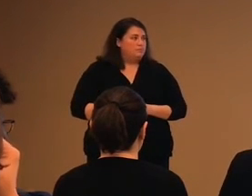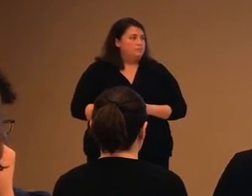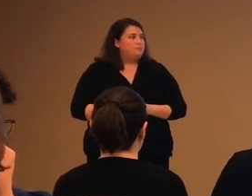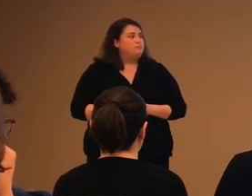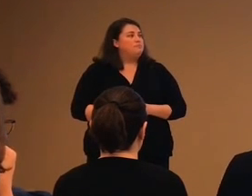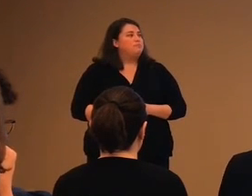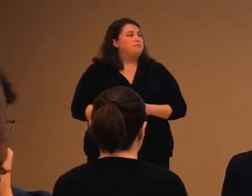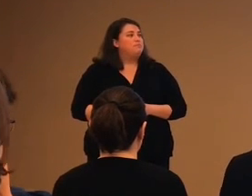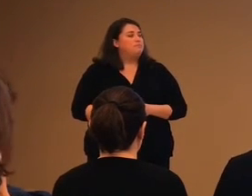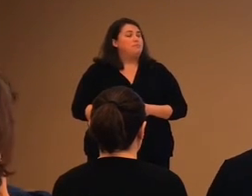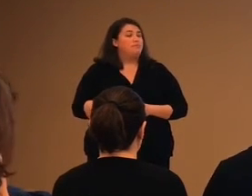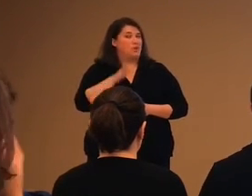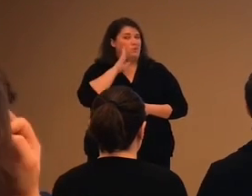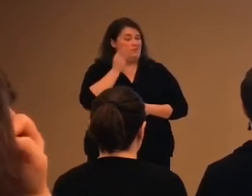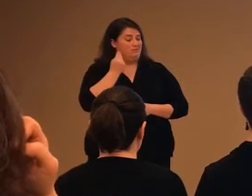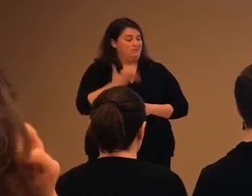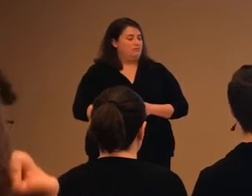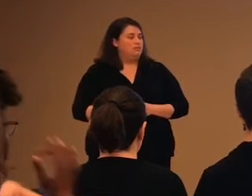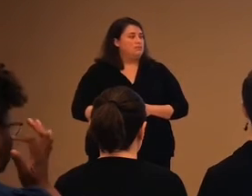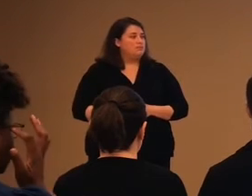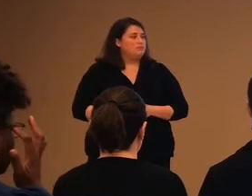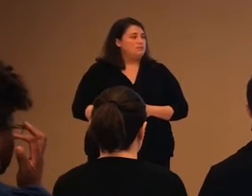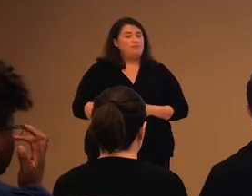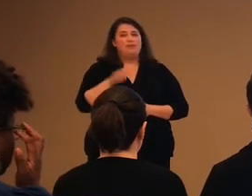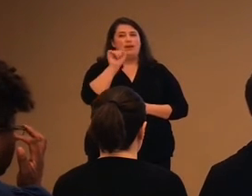Will let you know that our ASL tours are